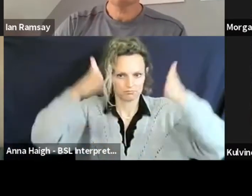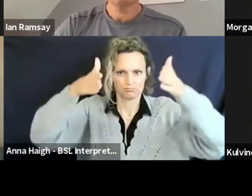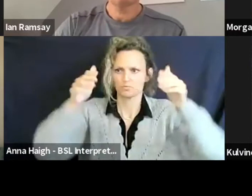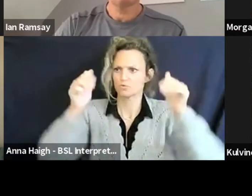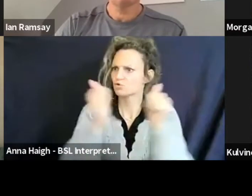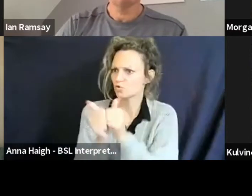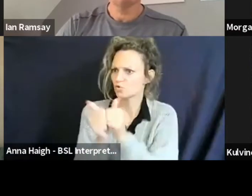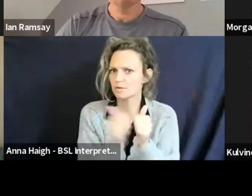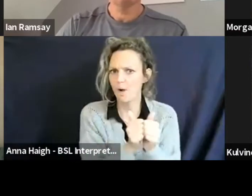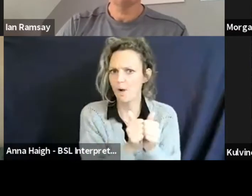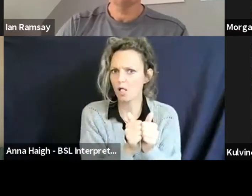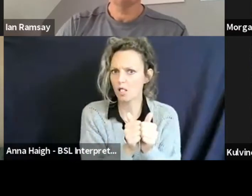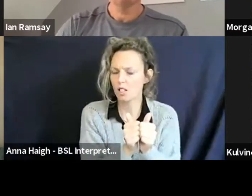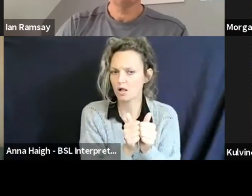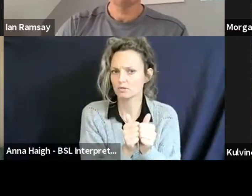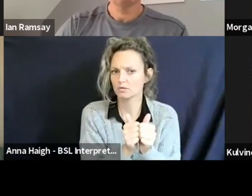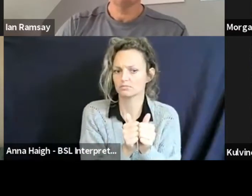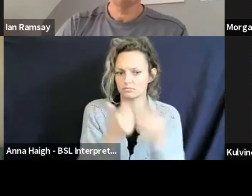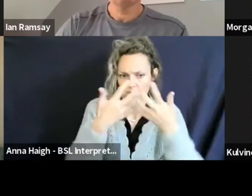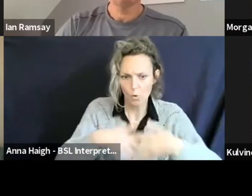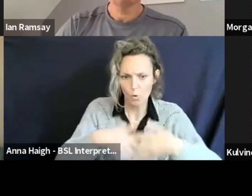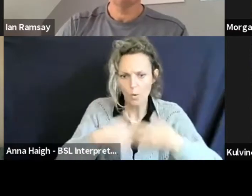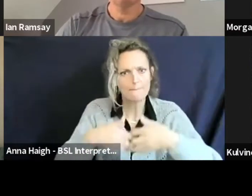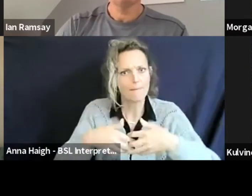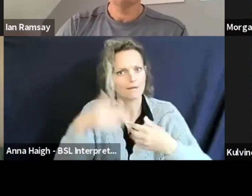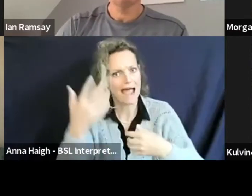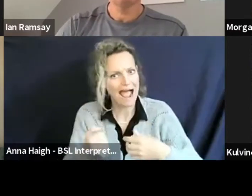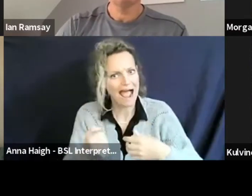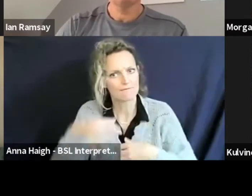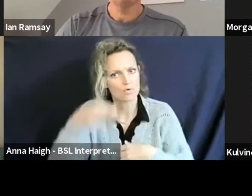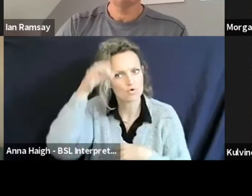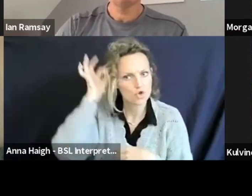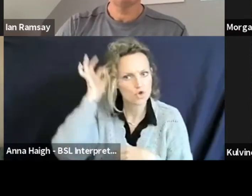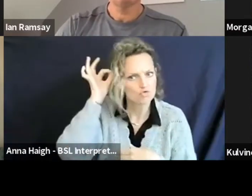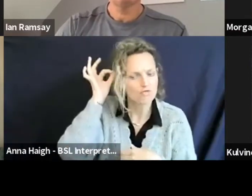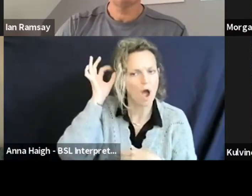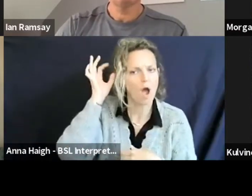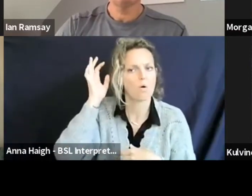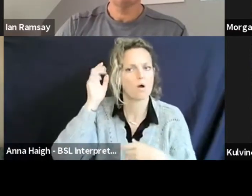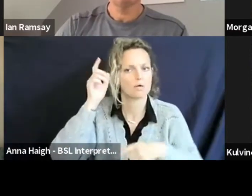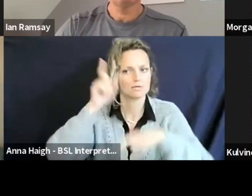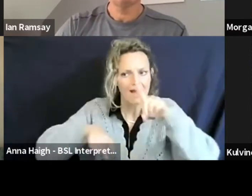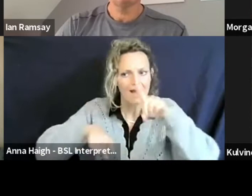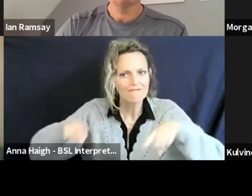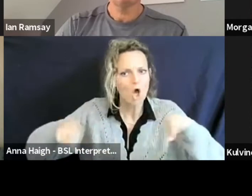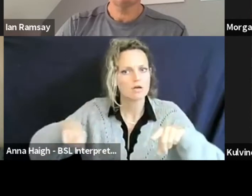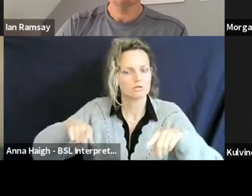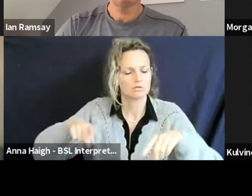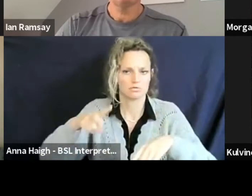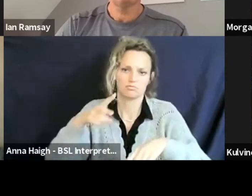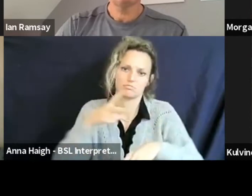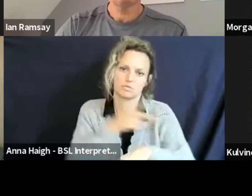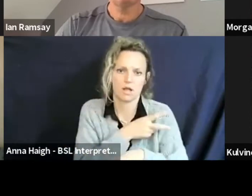Now it's time for people to be going back and that hybrid working.